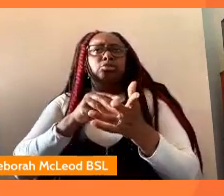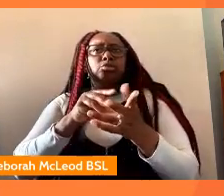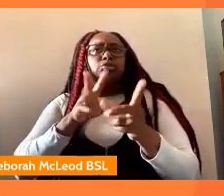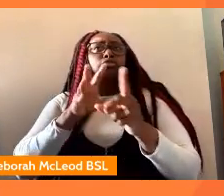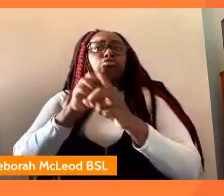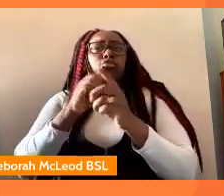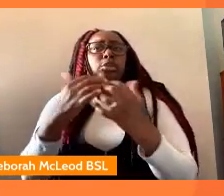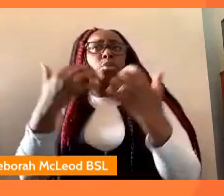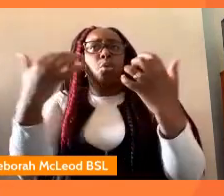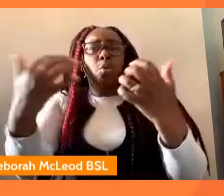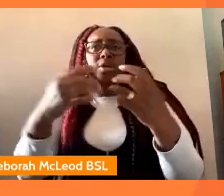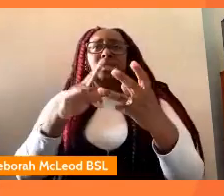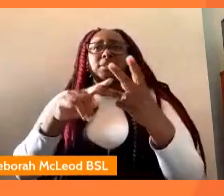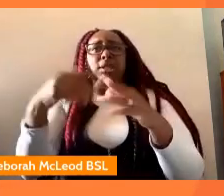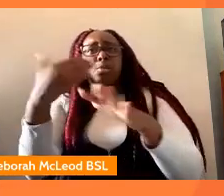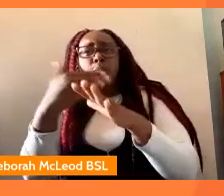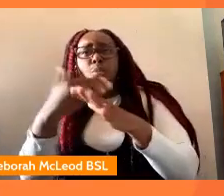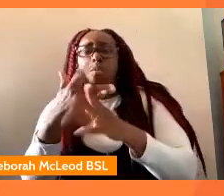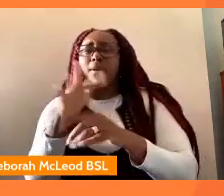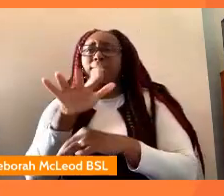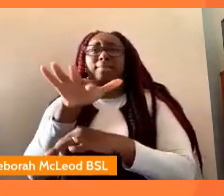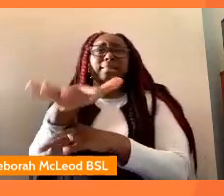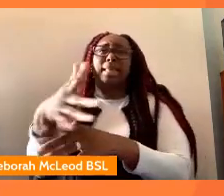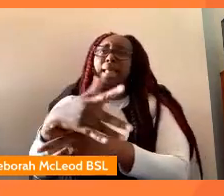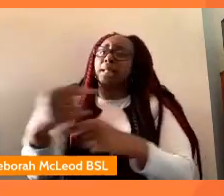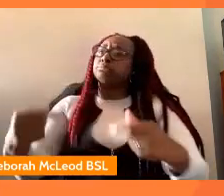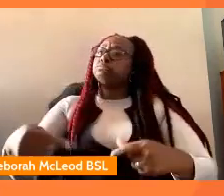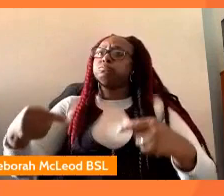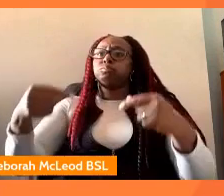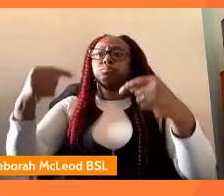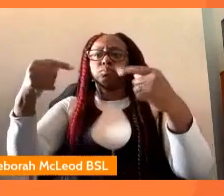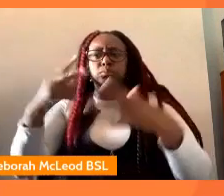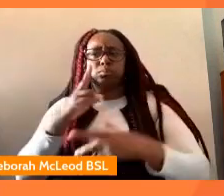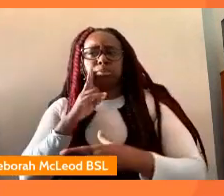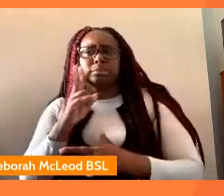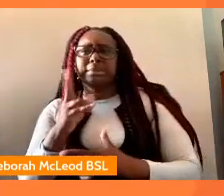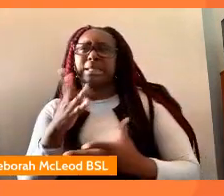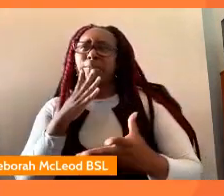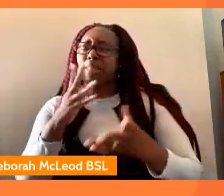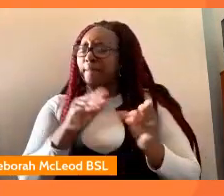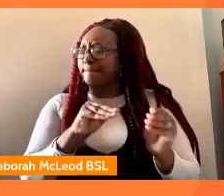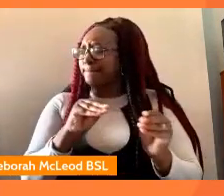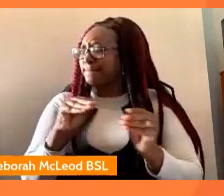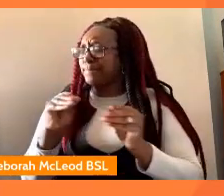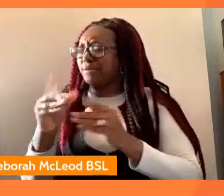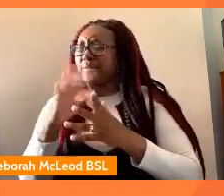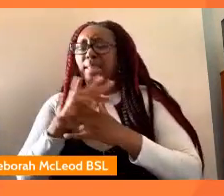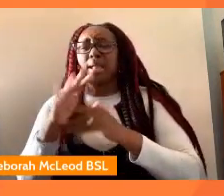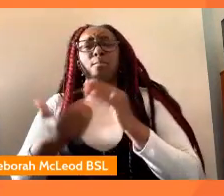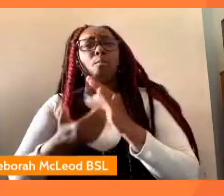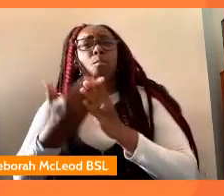your work out there. Really, really, challenging. You are seeing we are moving into the model for immersive work,